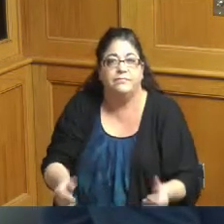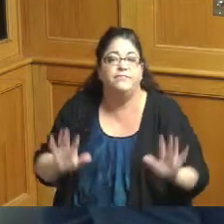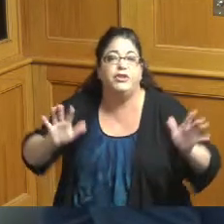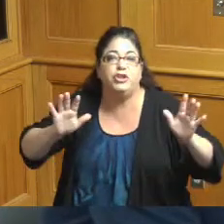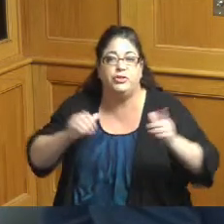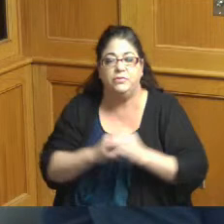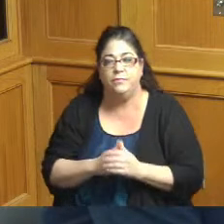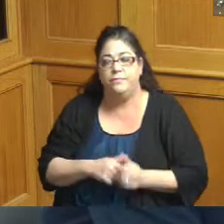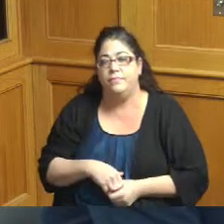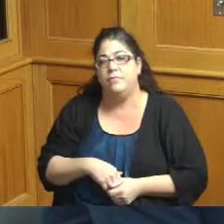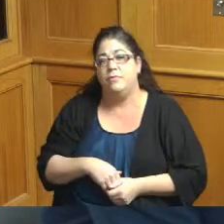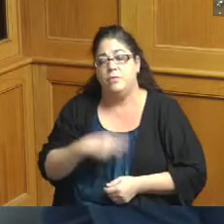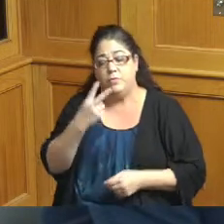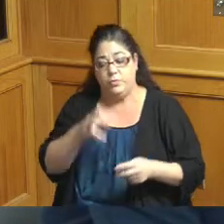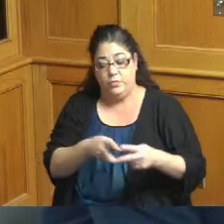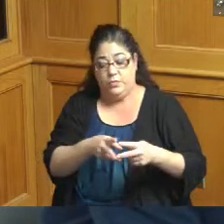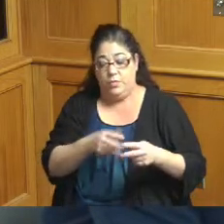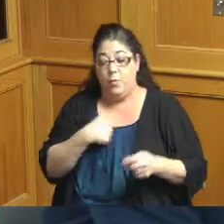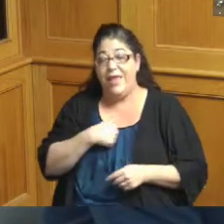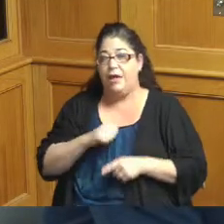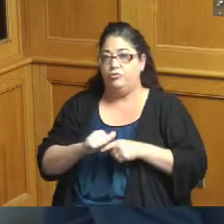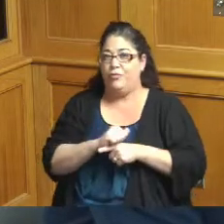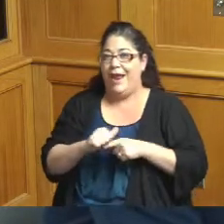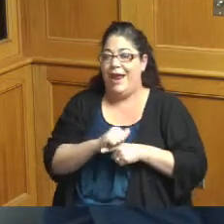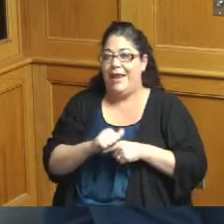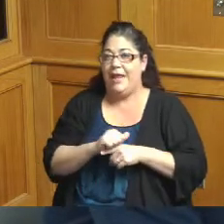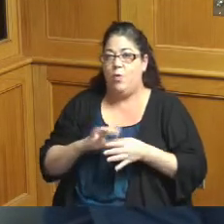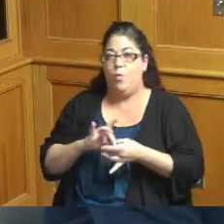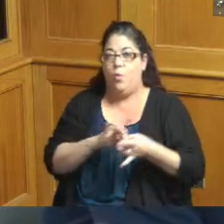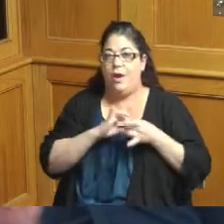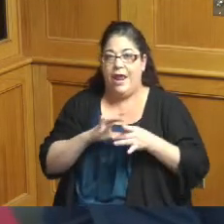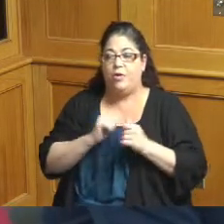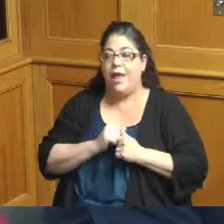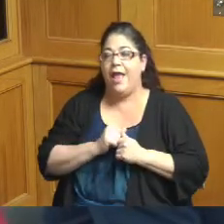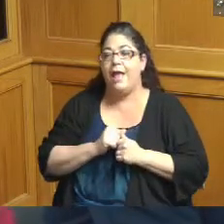the first way is where our training coordinator and compliance specialist comes in in addition